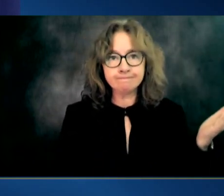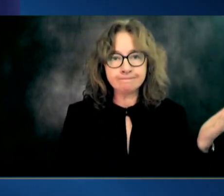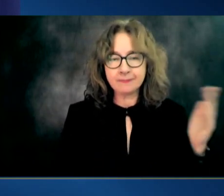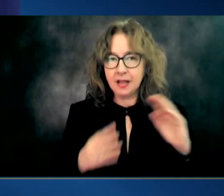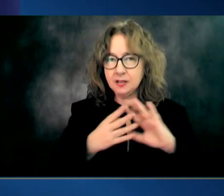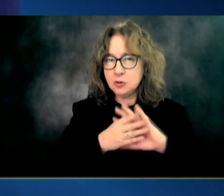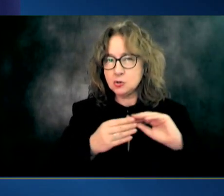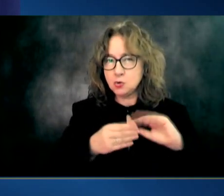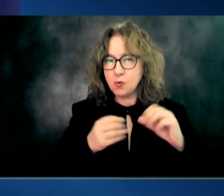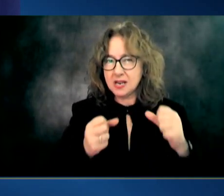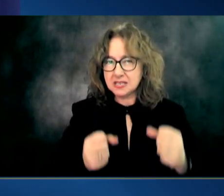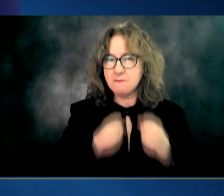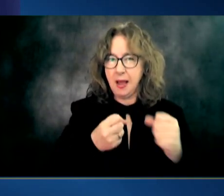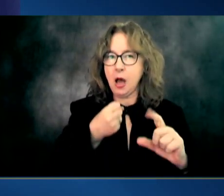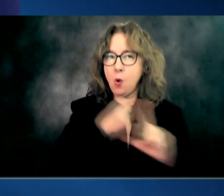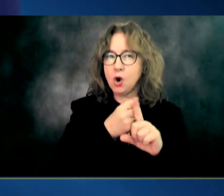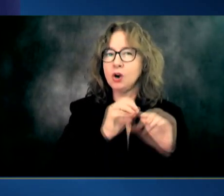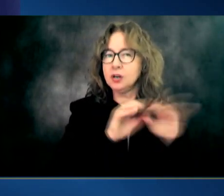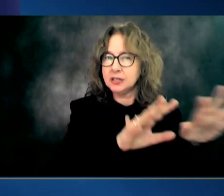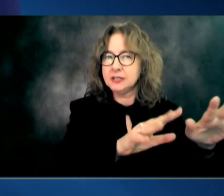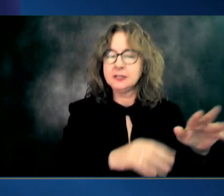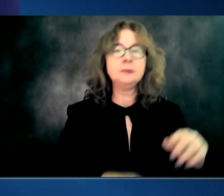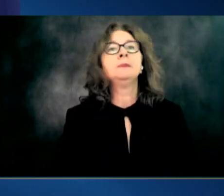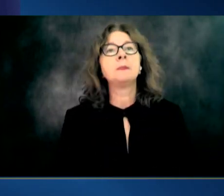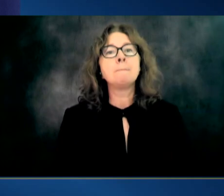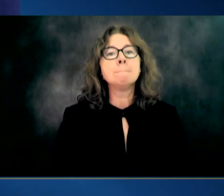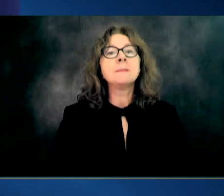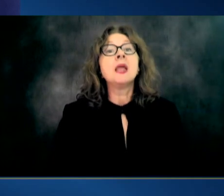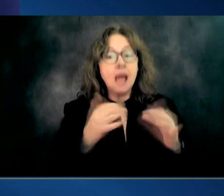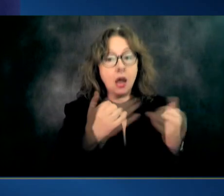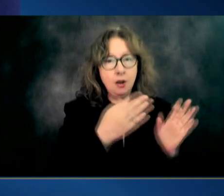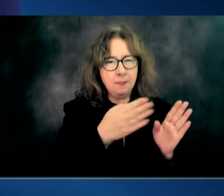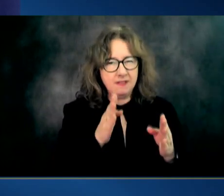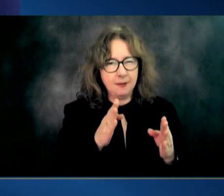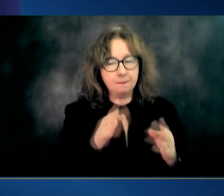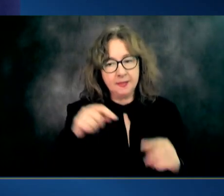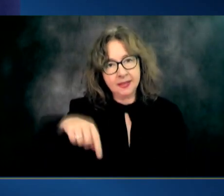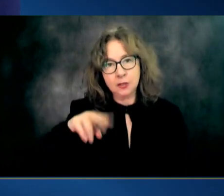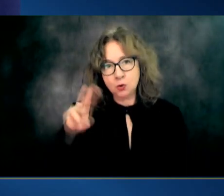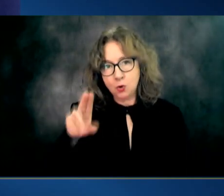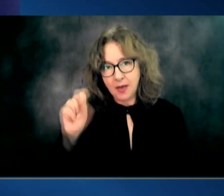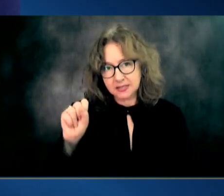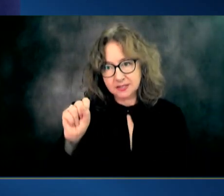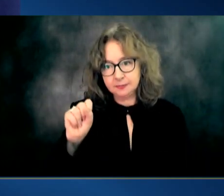I wanted to pivot because here in the U.S., there's been a growing interest in fertility